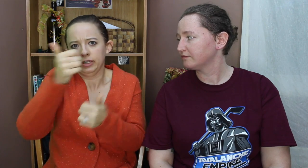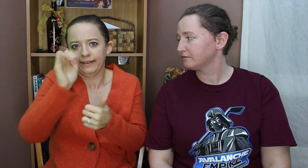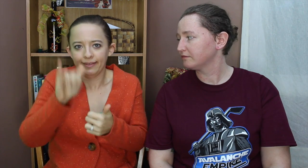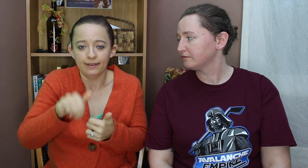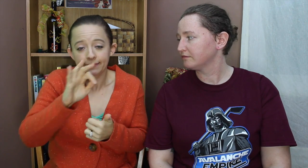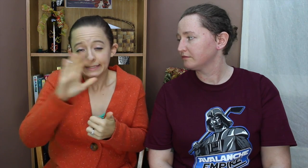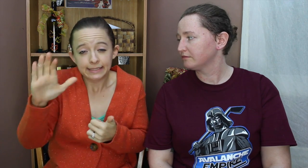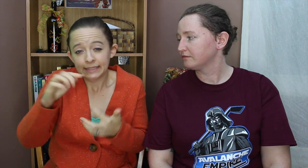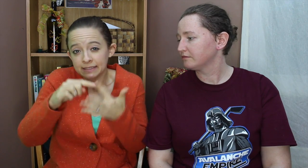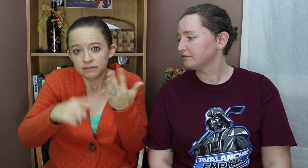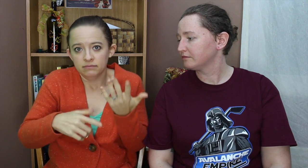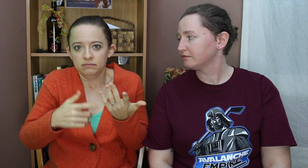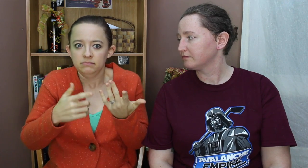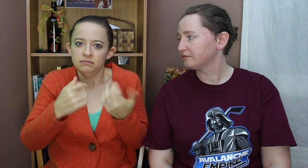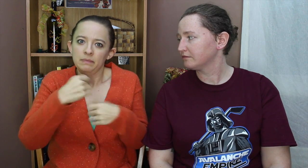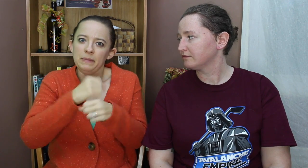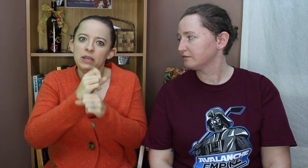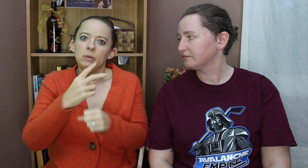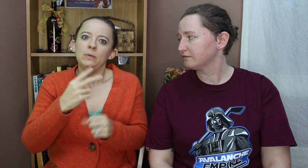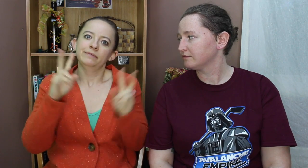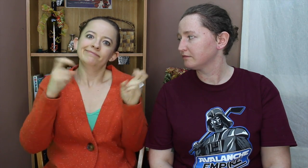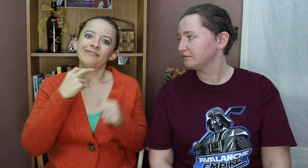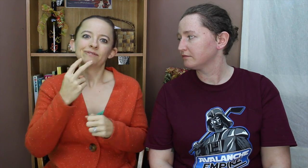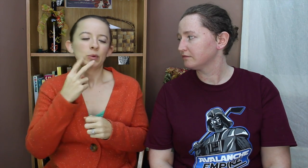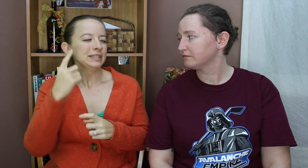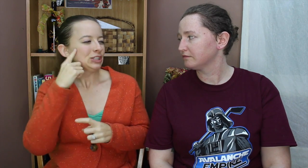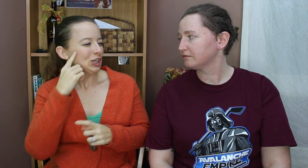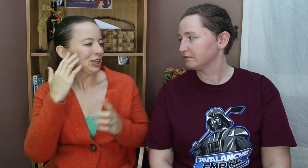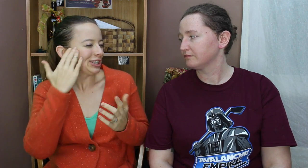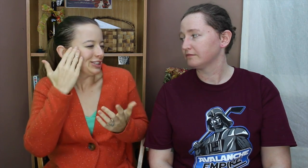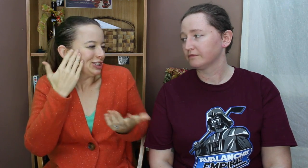whoever up in the government, the FCC! Make sure